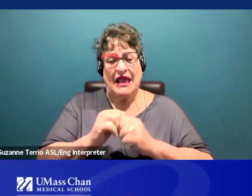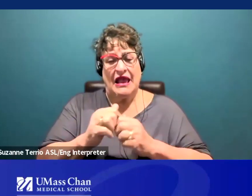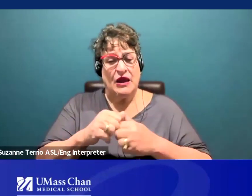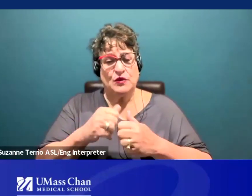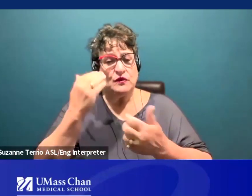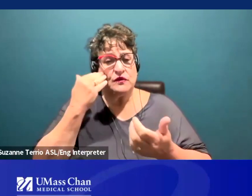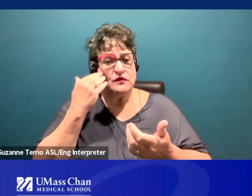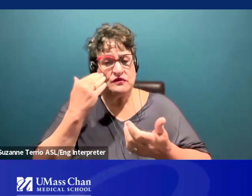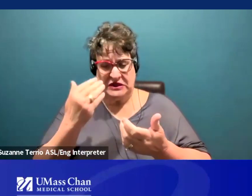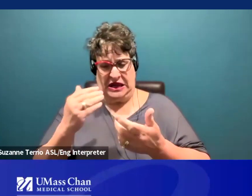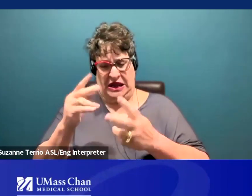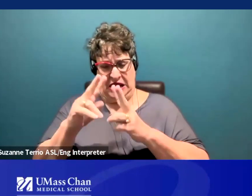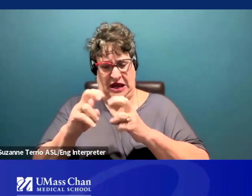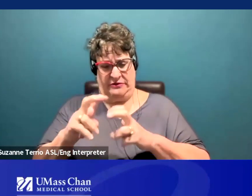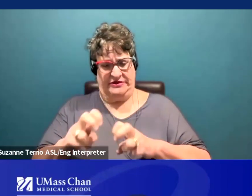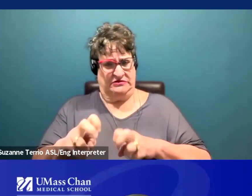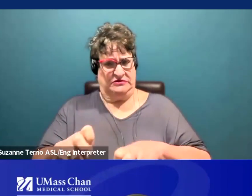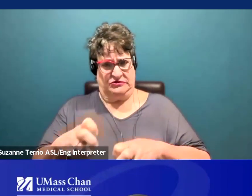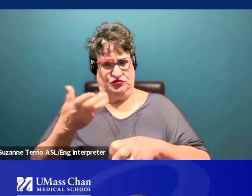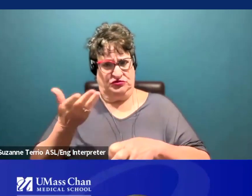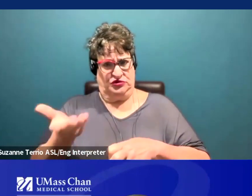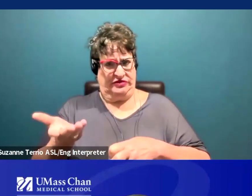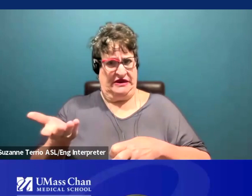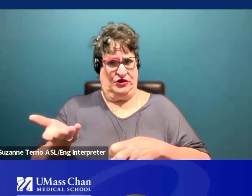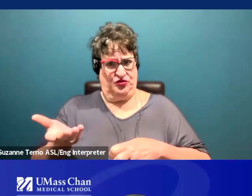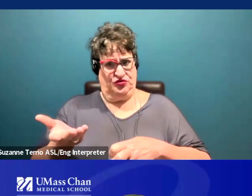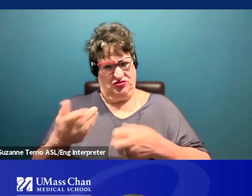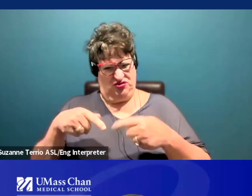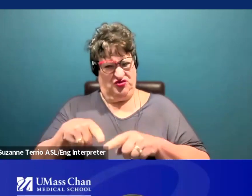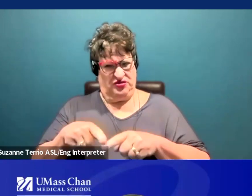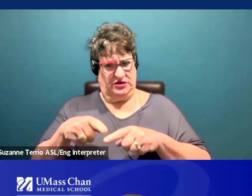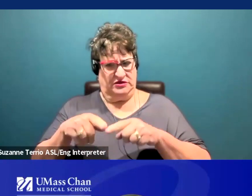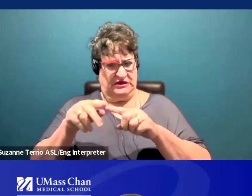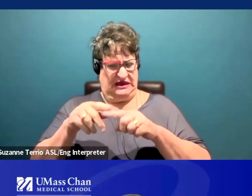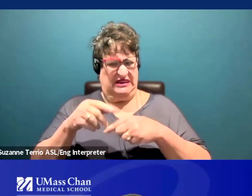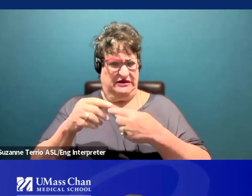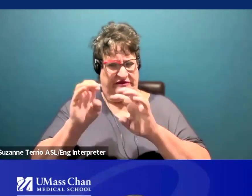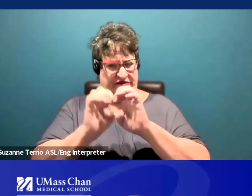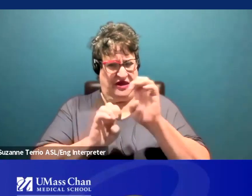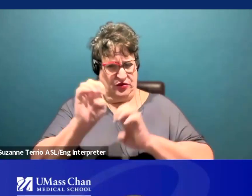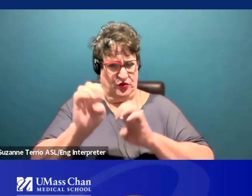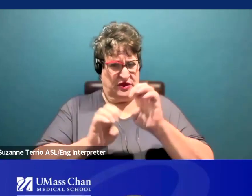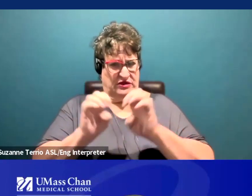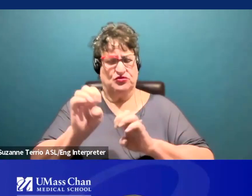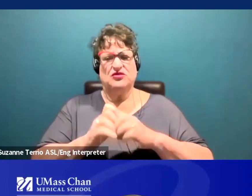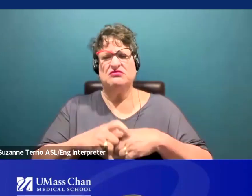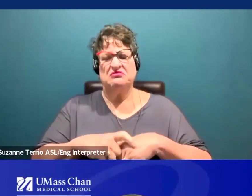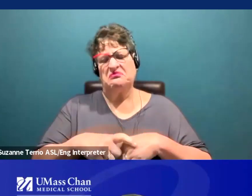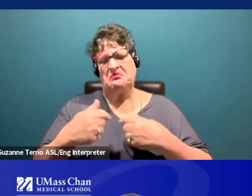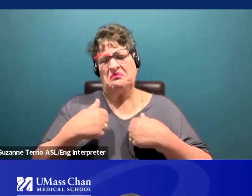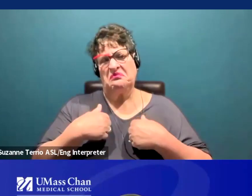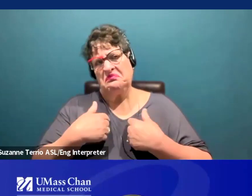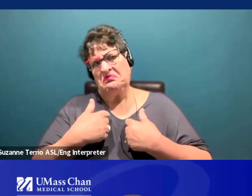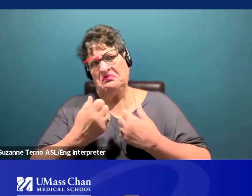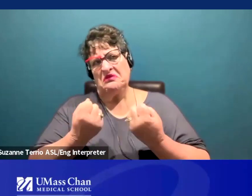And oftentimes when I ask those questions, people say, oh, I don't do anything that different. And then the follow up question there isn't to say